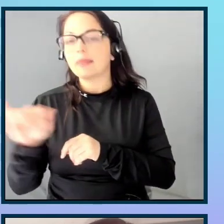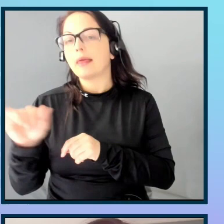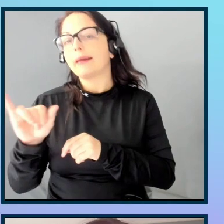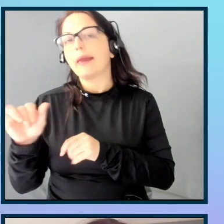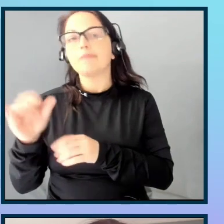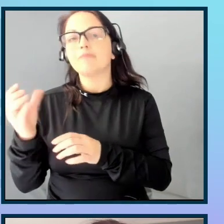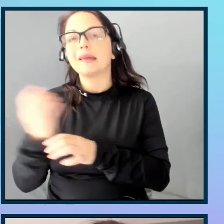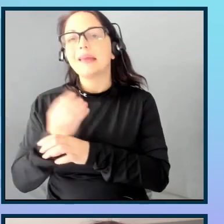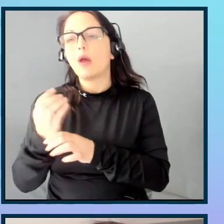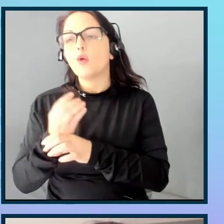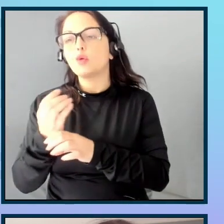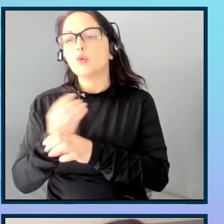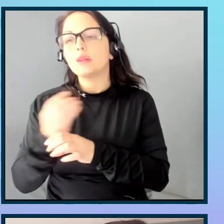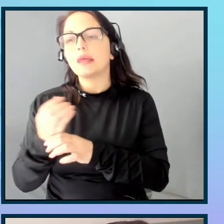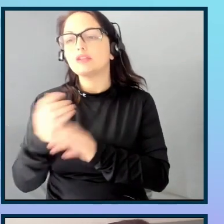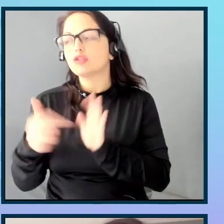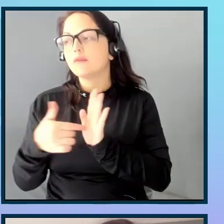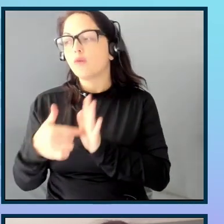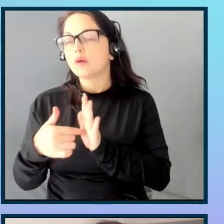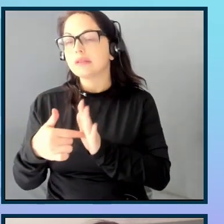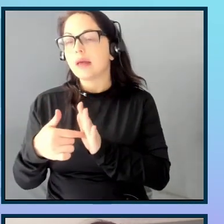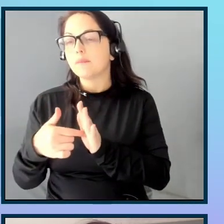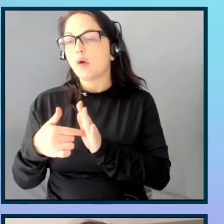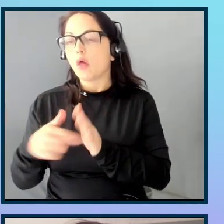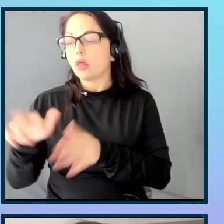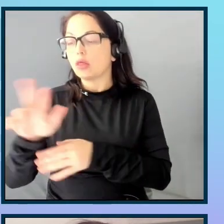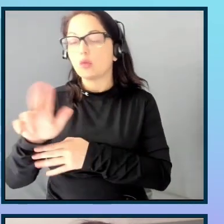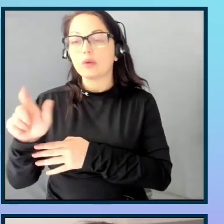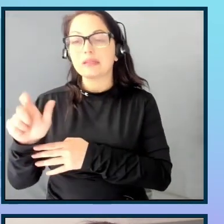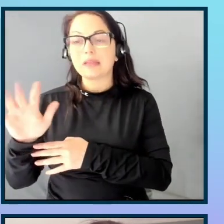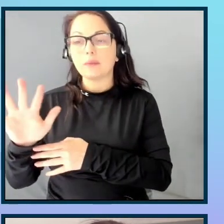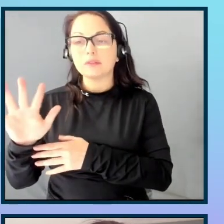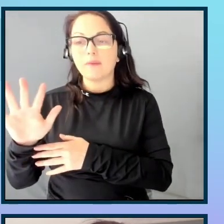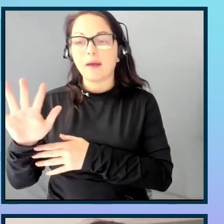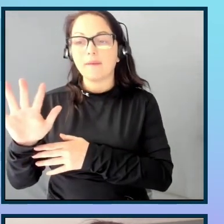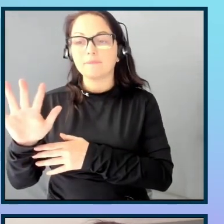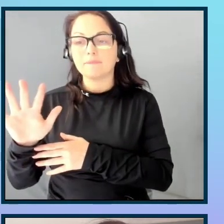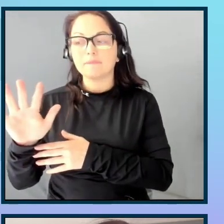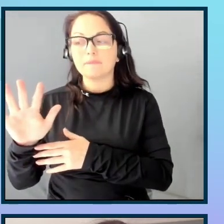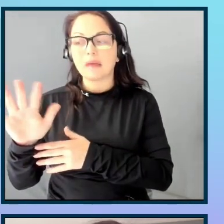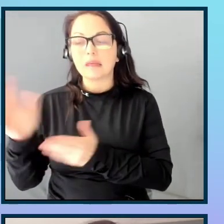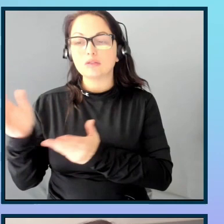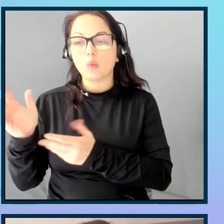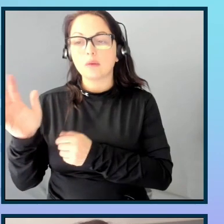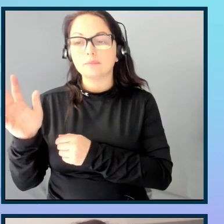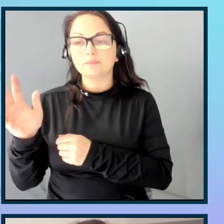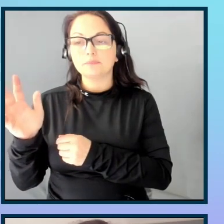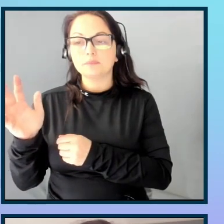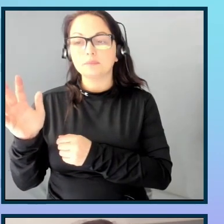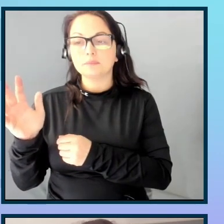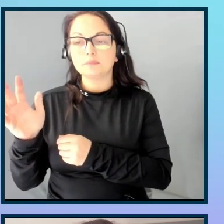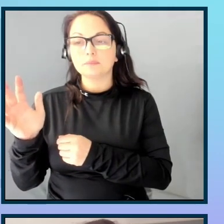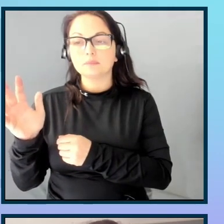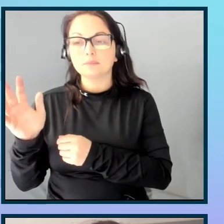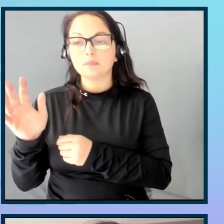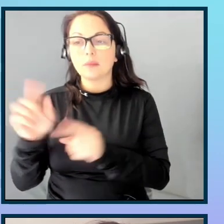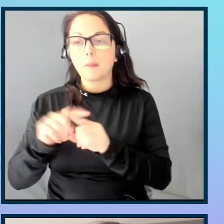How much is three times five? Is a cognitive function test, but there's captures a also considered a kind of